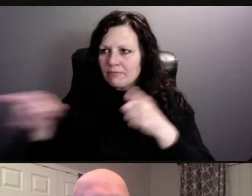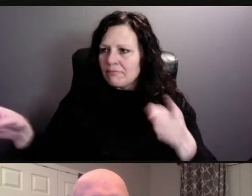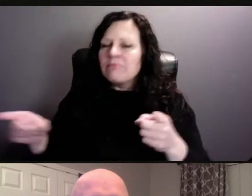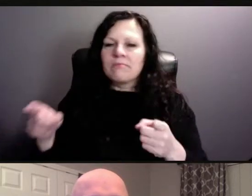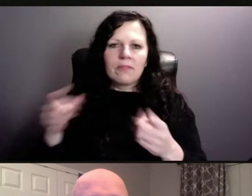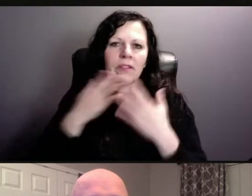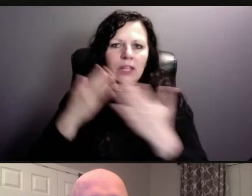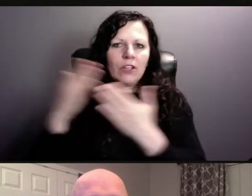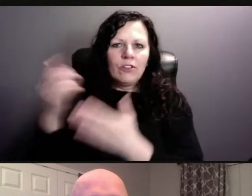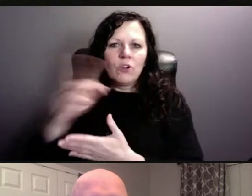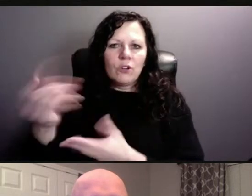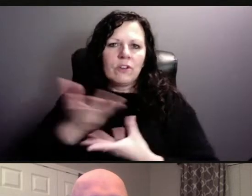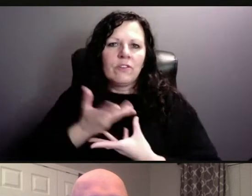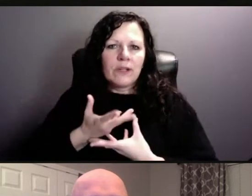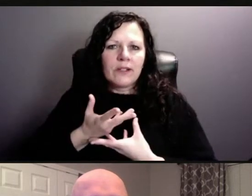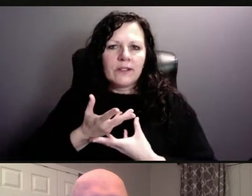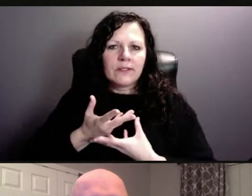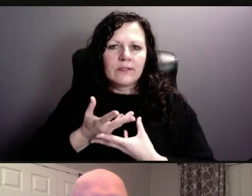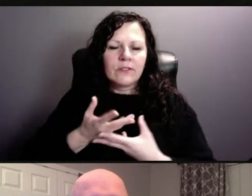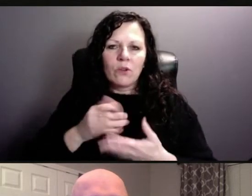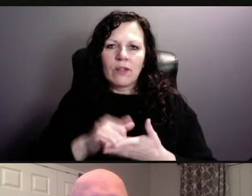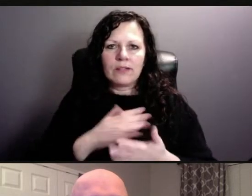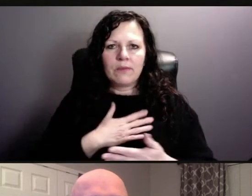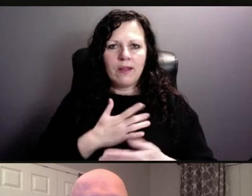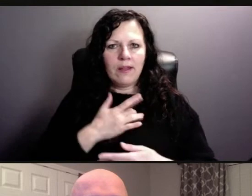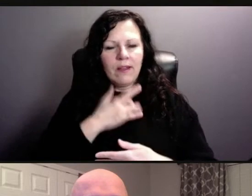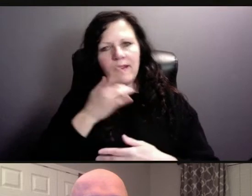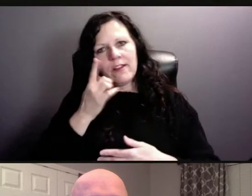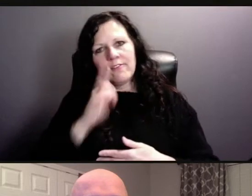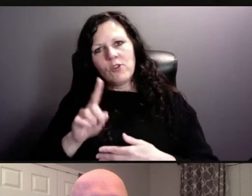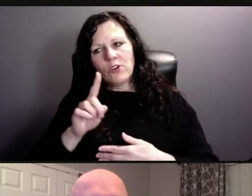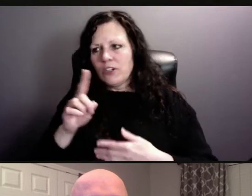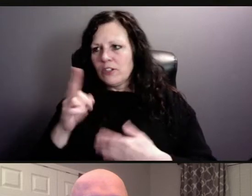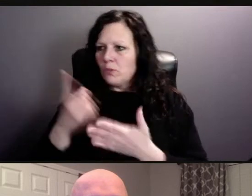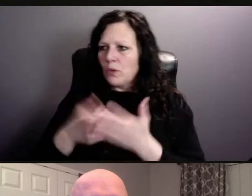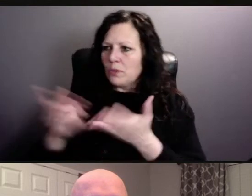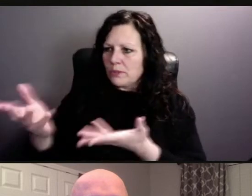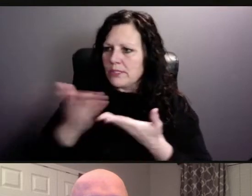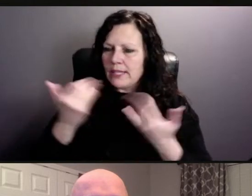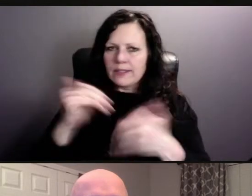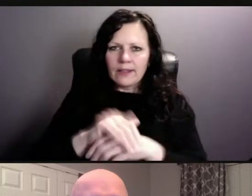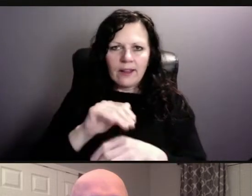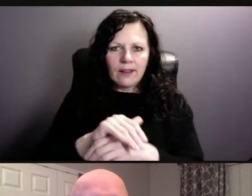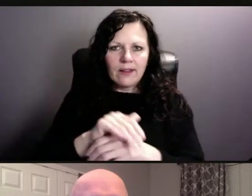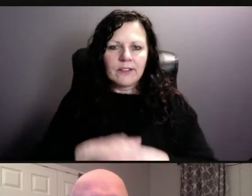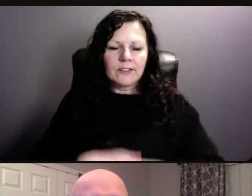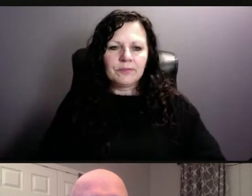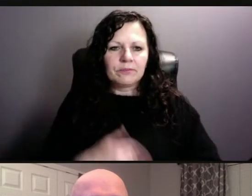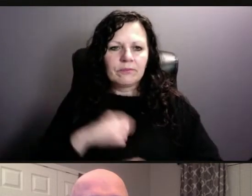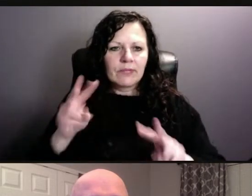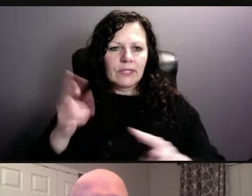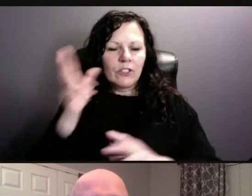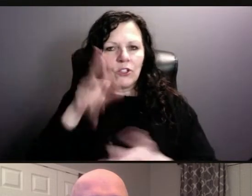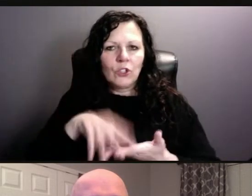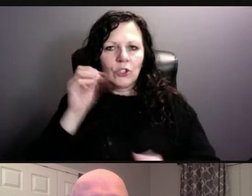ALL THE COLLECTIVE EXPERTISE IN THE ROOM. THANK YOU FOR THAT.